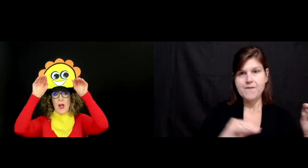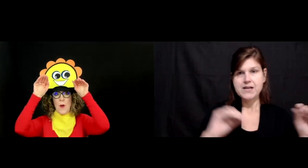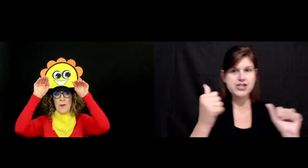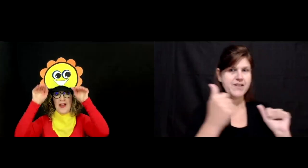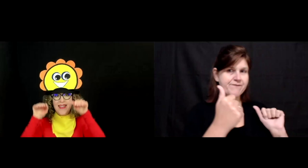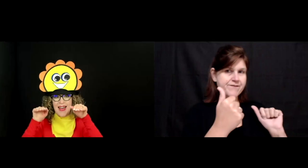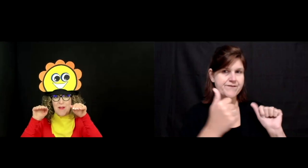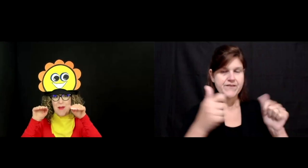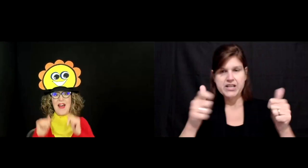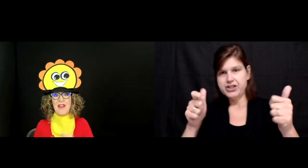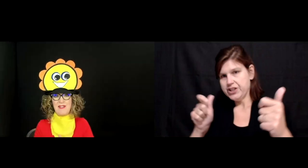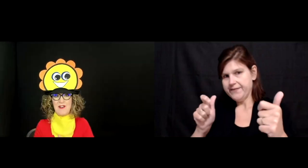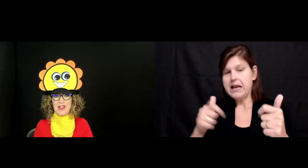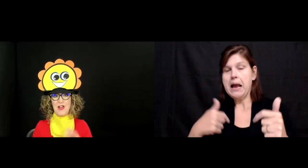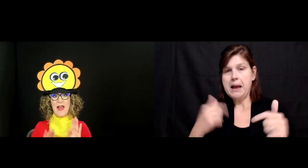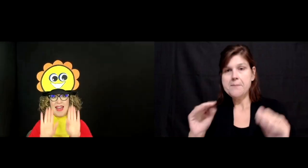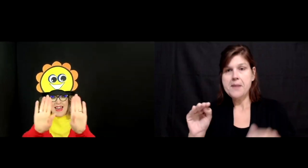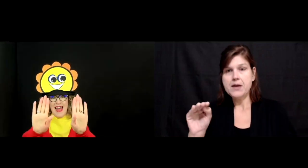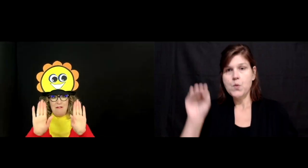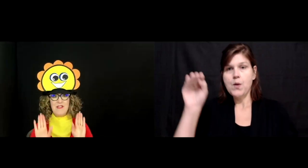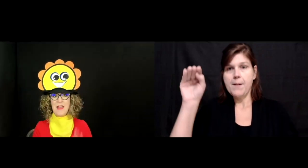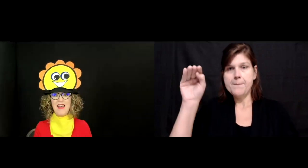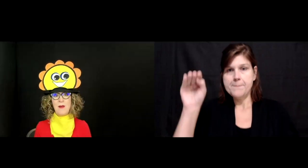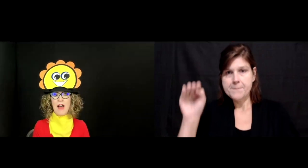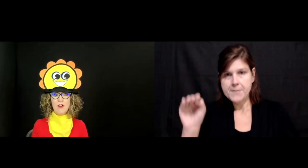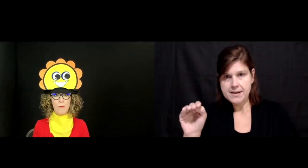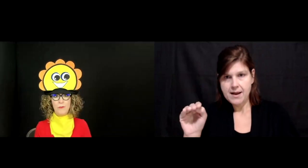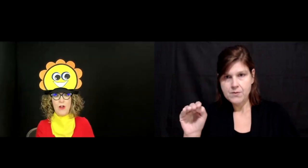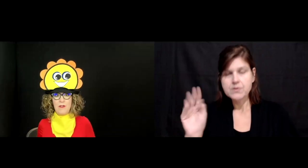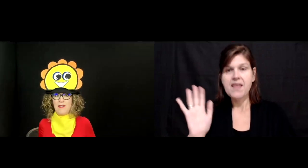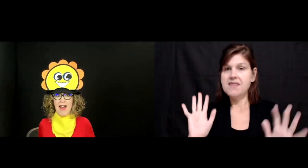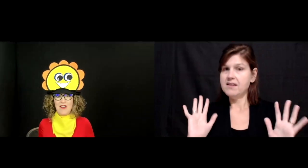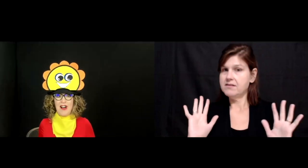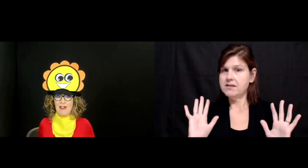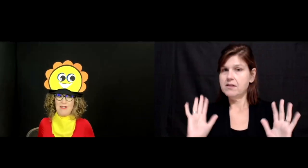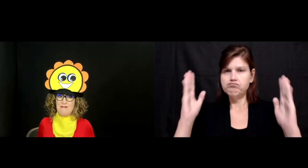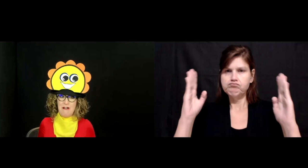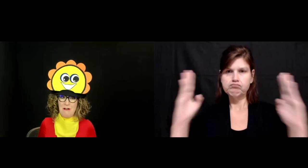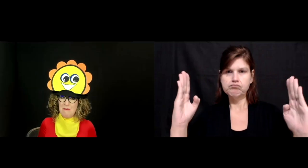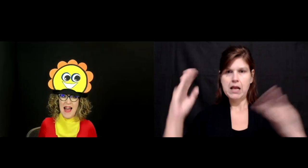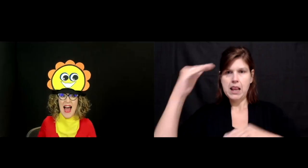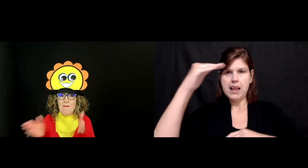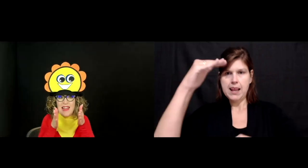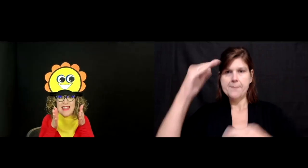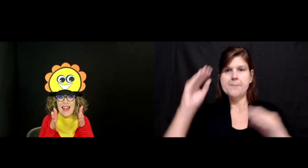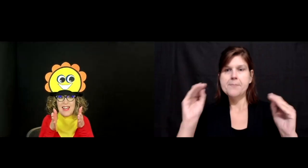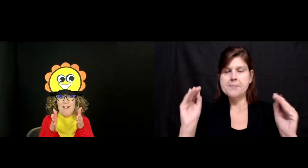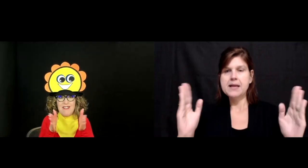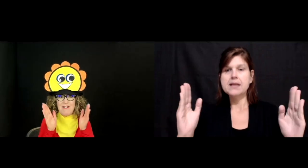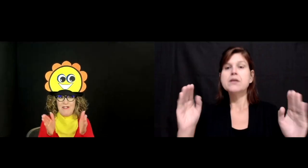I go up a bit down a bit and that's all I do, in and out. So I haven't got much movement 'cause I haven't got a lot of room. I'm on a tiny corridor.